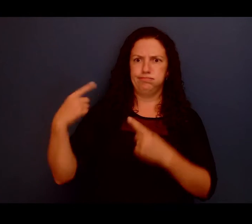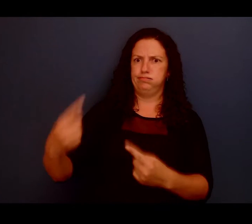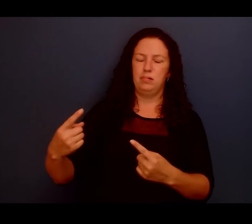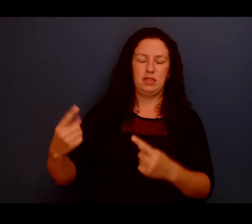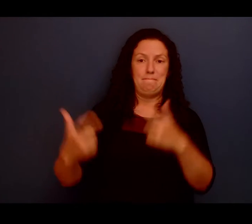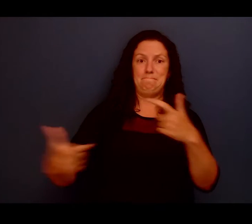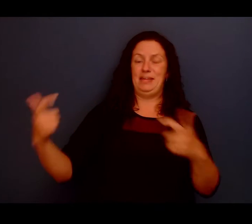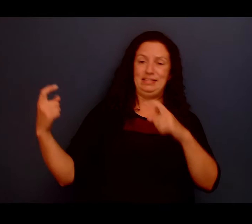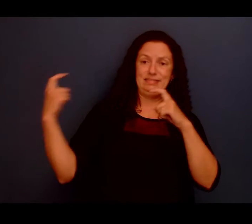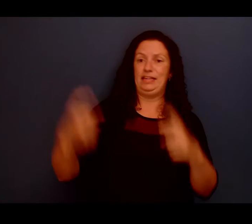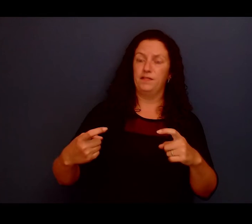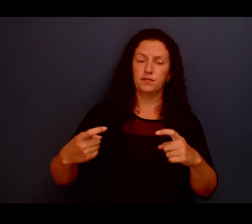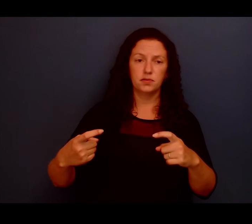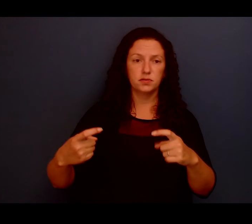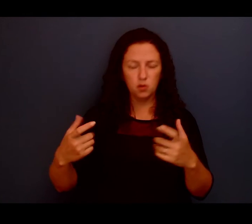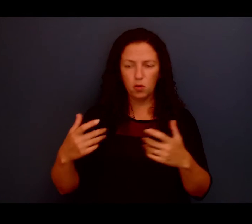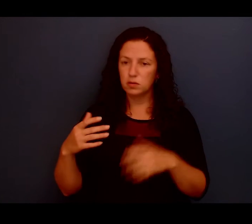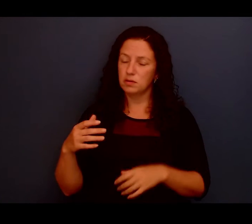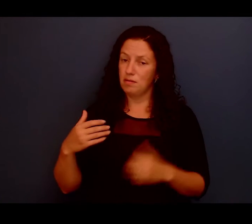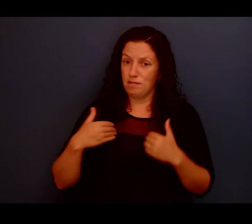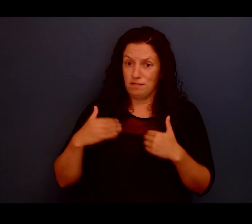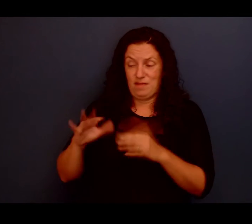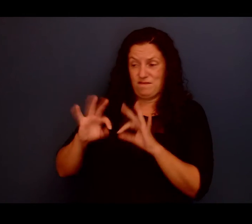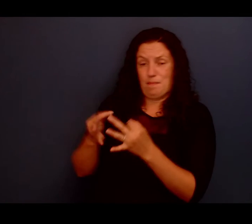in PCC's history. The gift included her family's